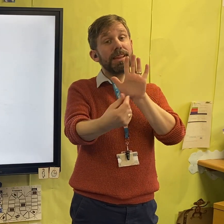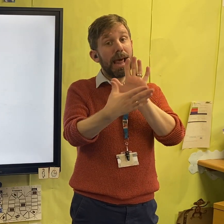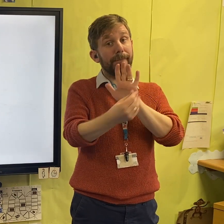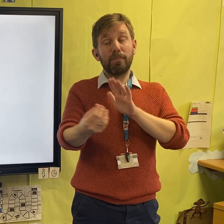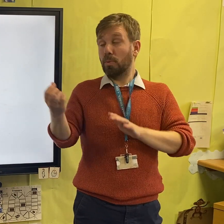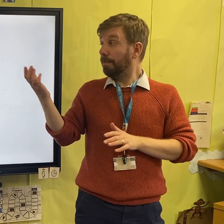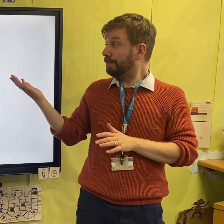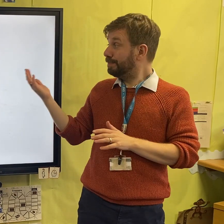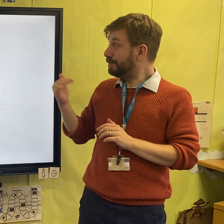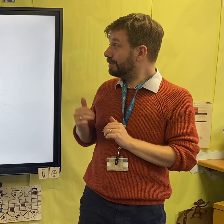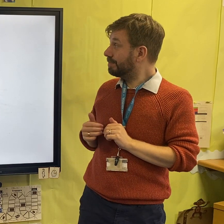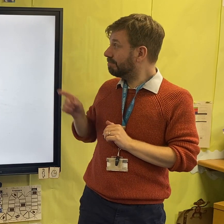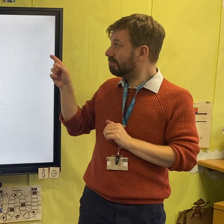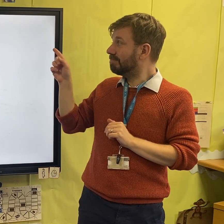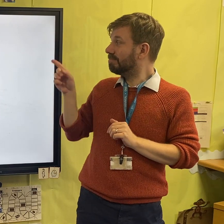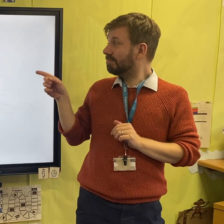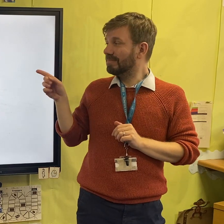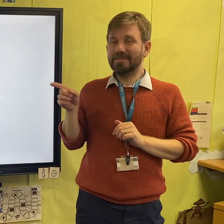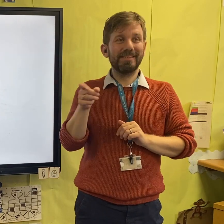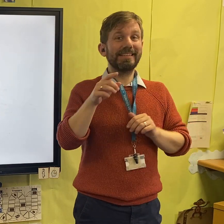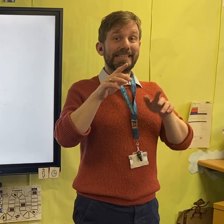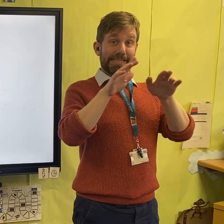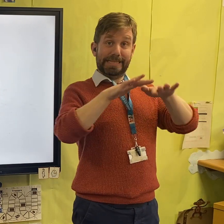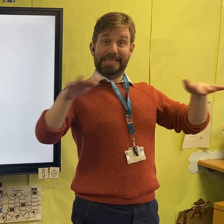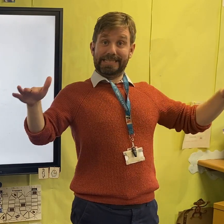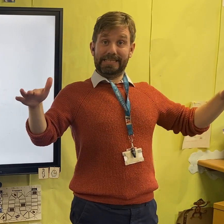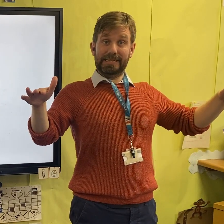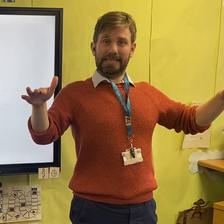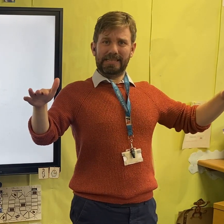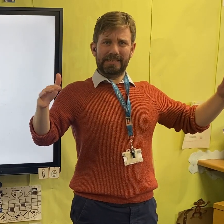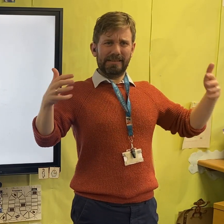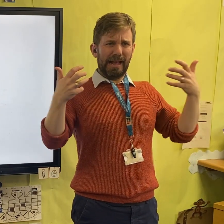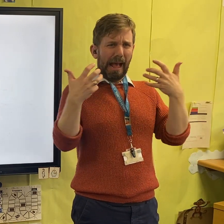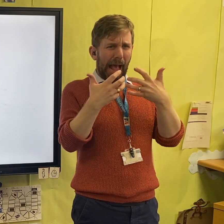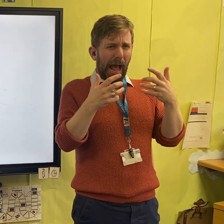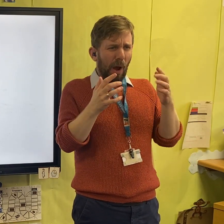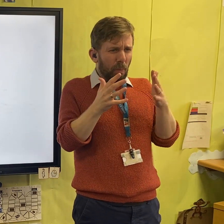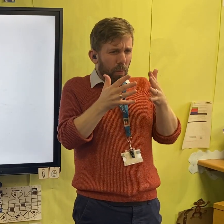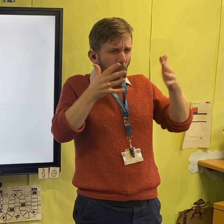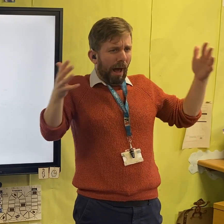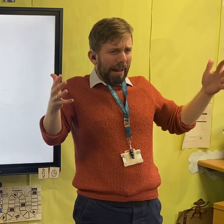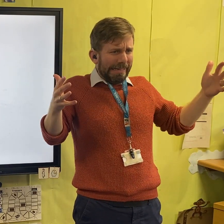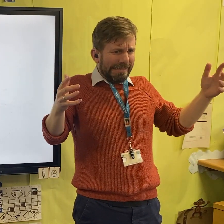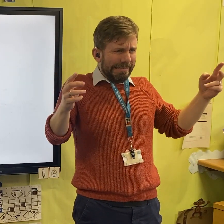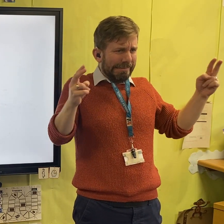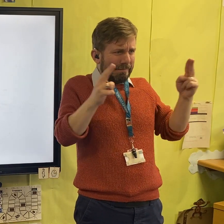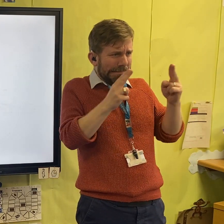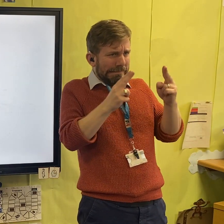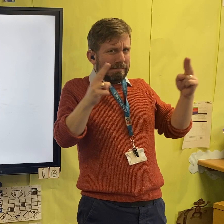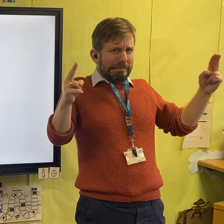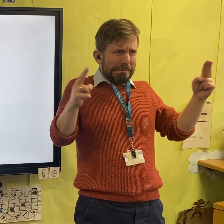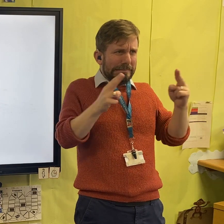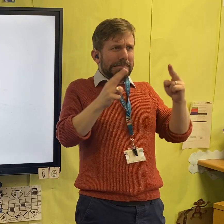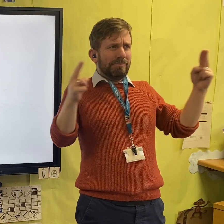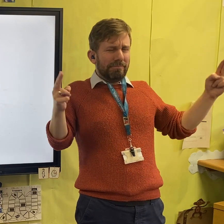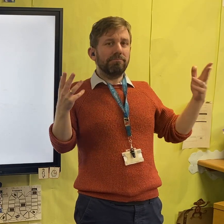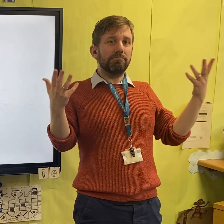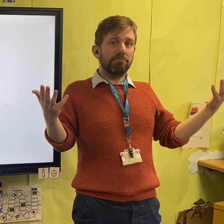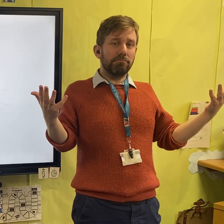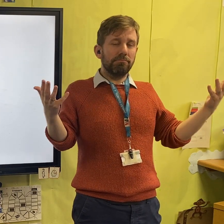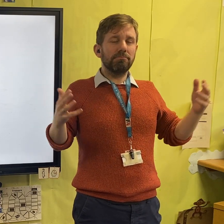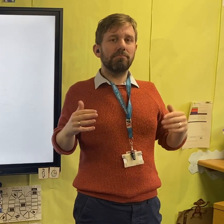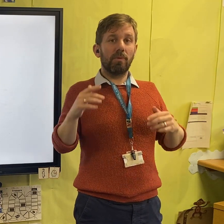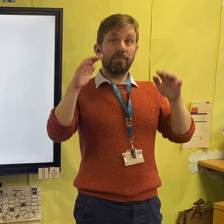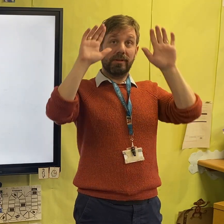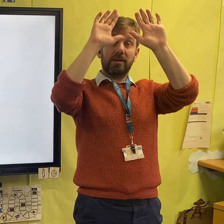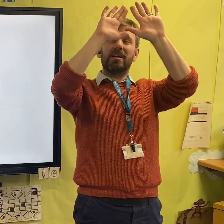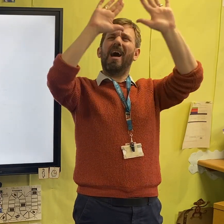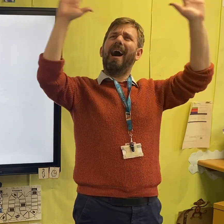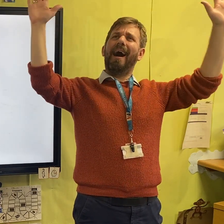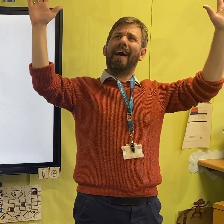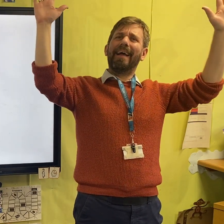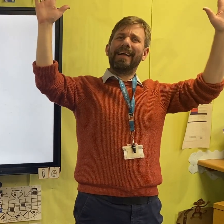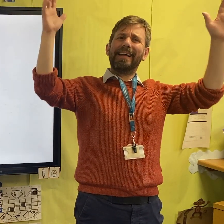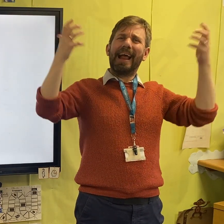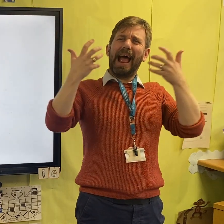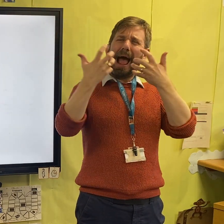for example when thinking about the sea he'd ask how wide is the sea? Or when thinking